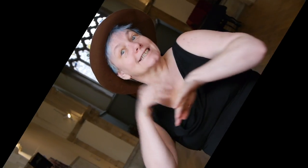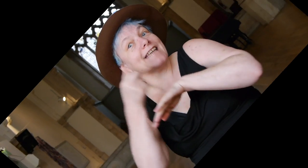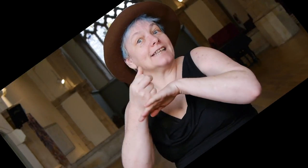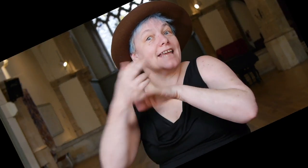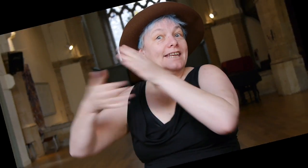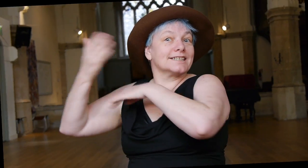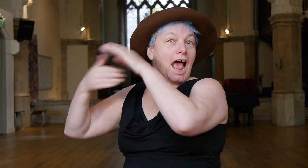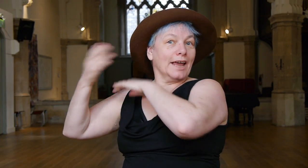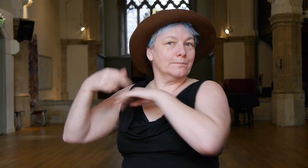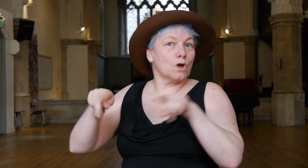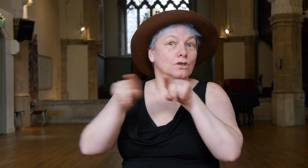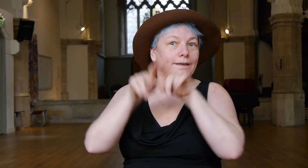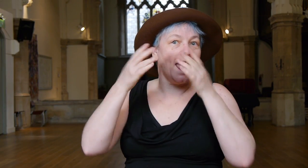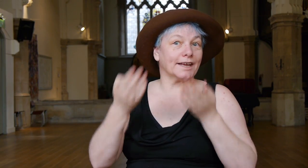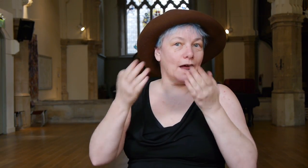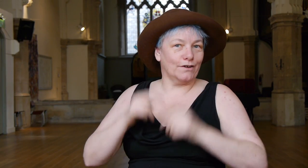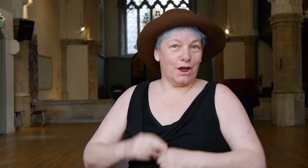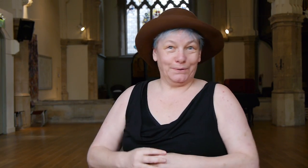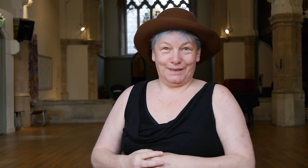Set in a time not unlike our own